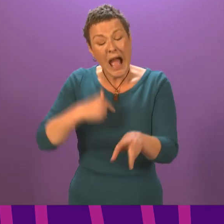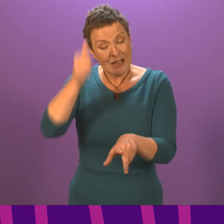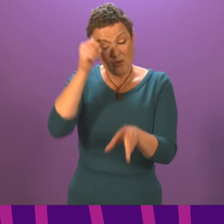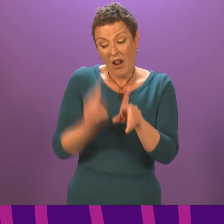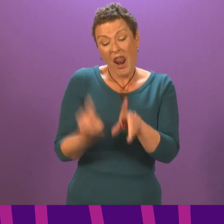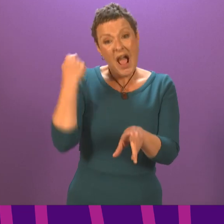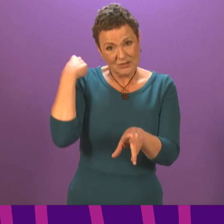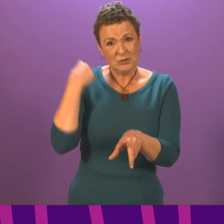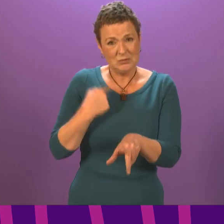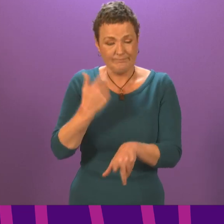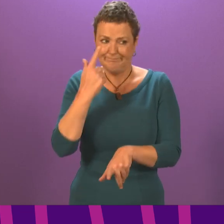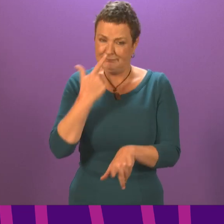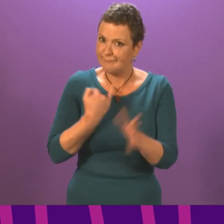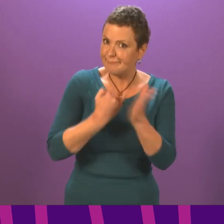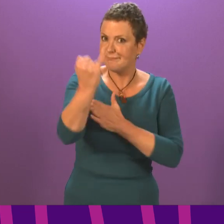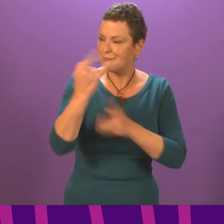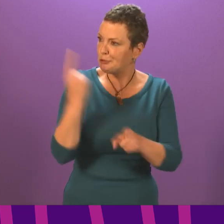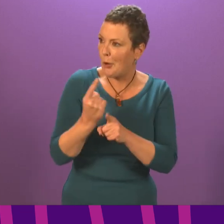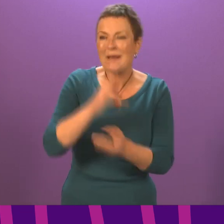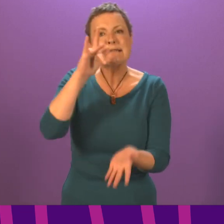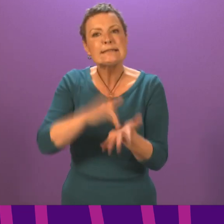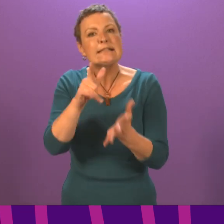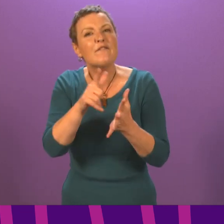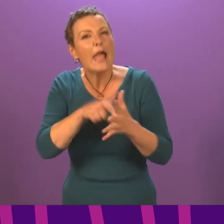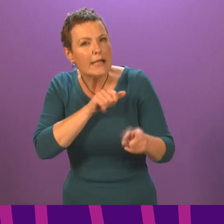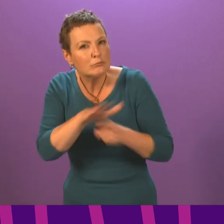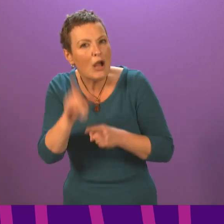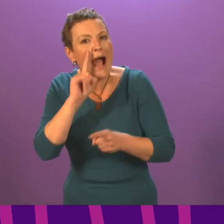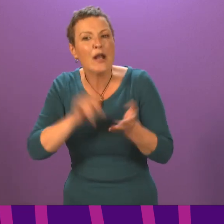the decision on Edinburgh and Midlothian. However, I hope that what has happened in